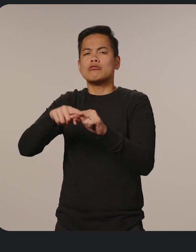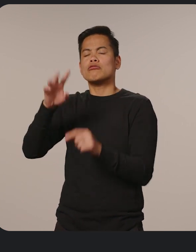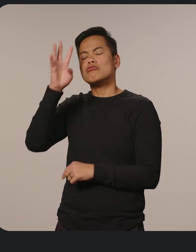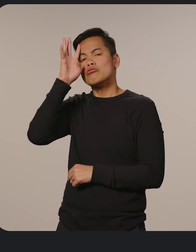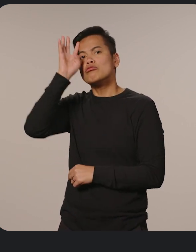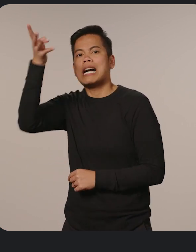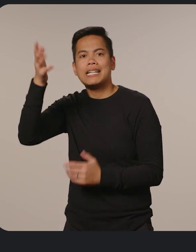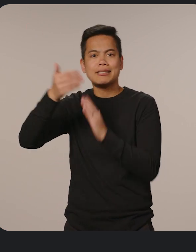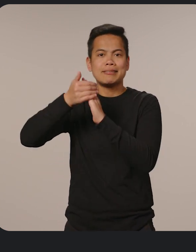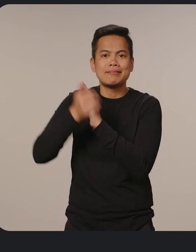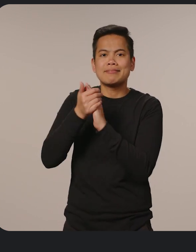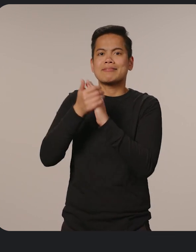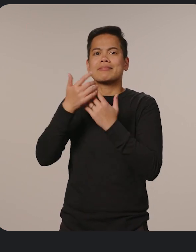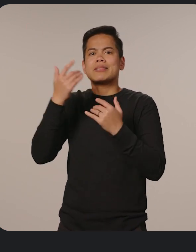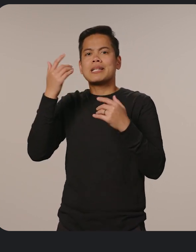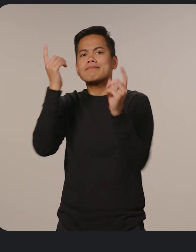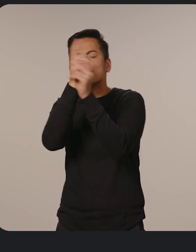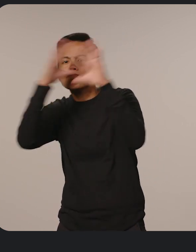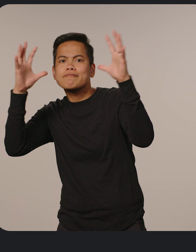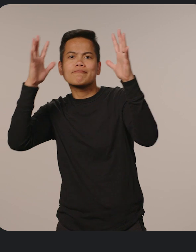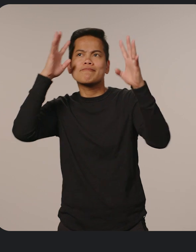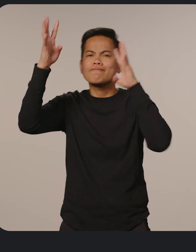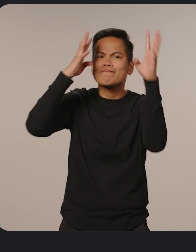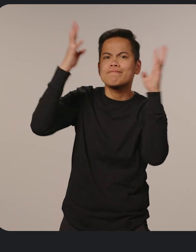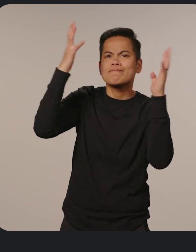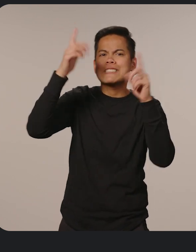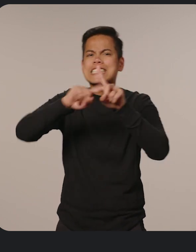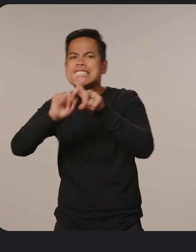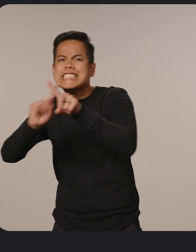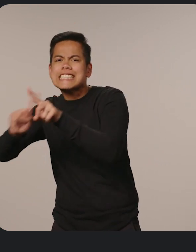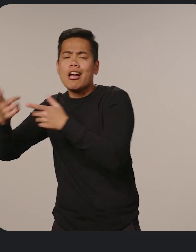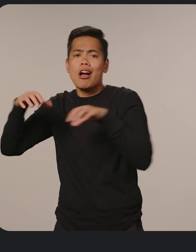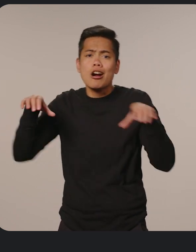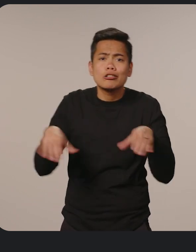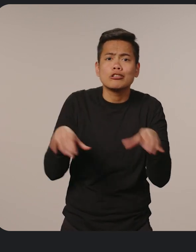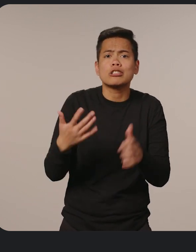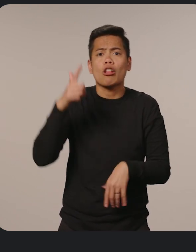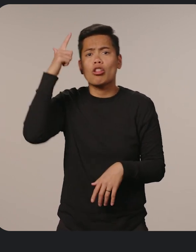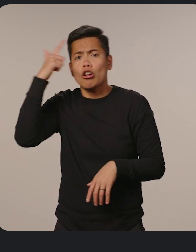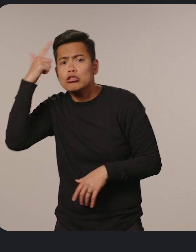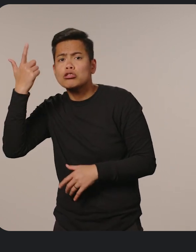and actions, Boolean logic, delayed actions, home contexts, and more.